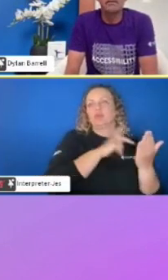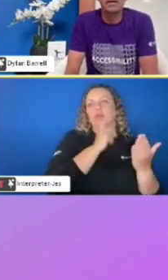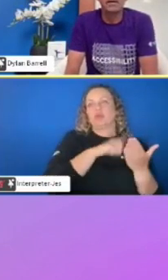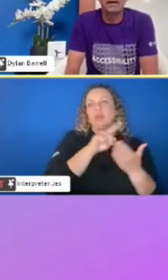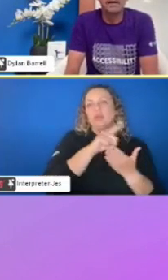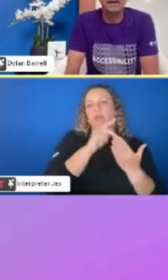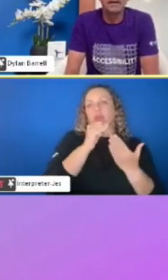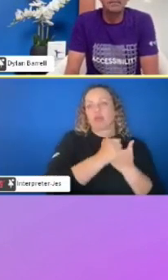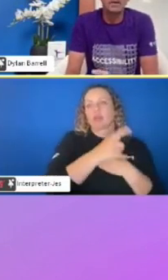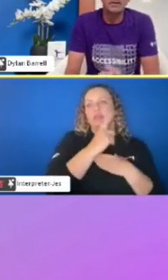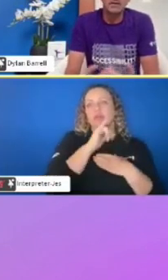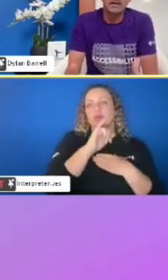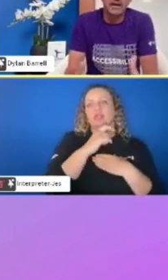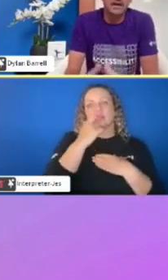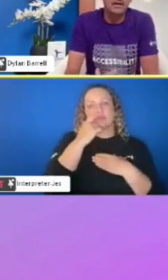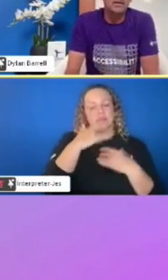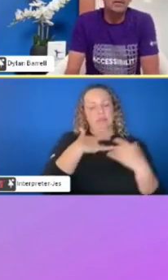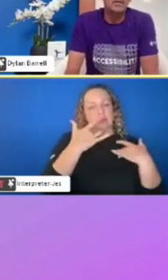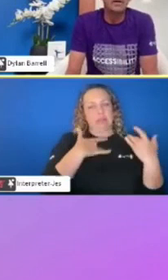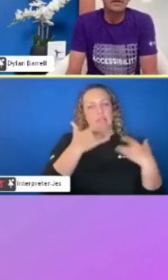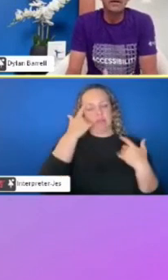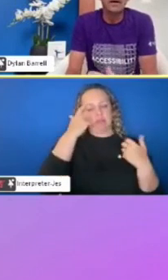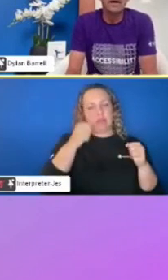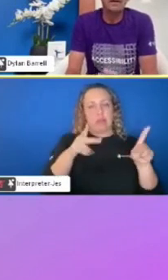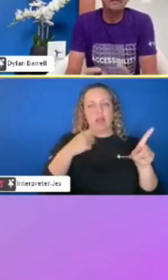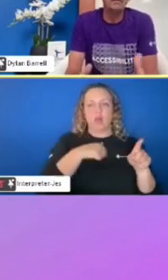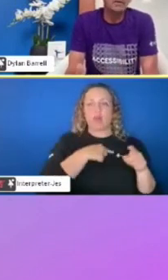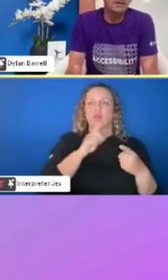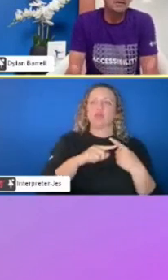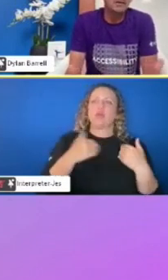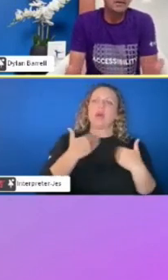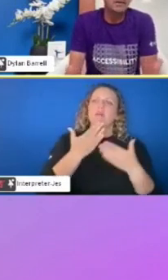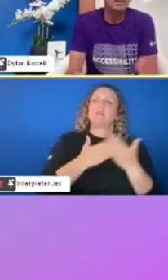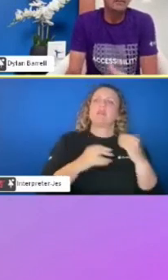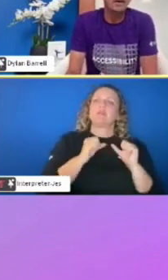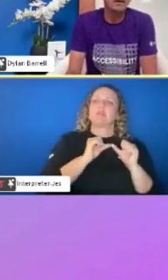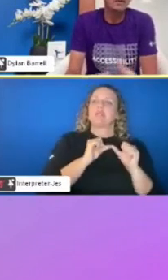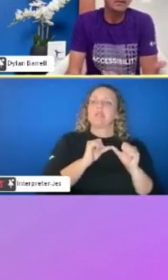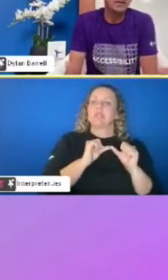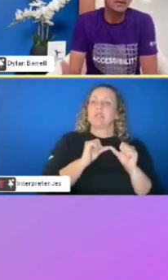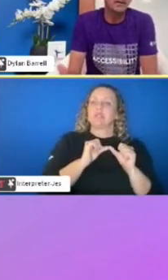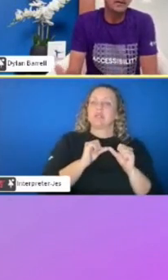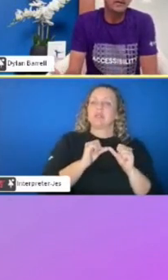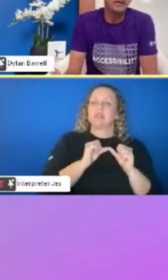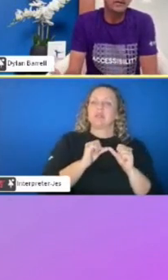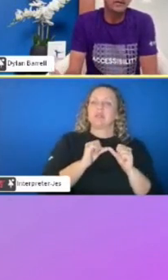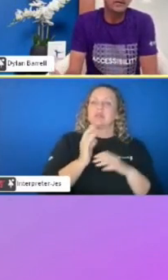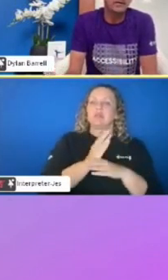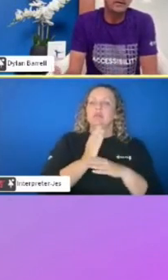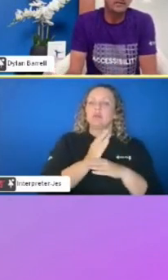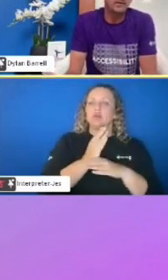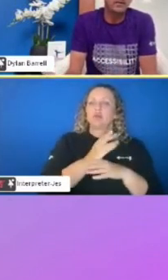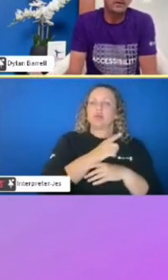Very exciting because it's gonna allow us to have some consistency between the accessory results